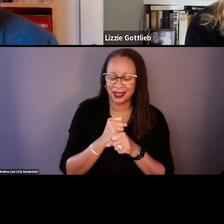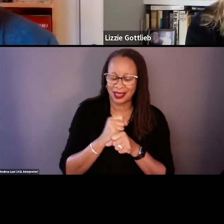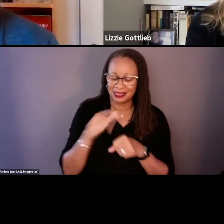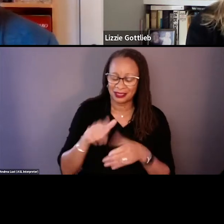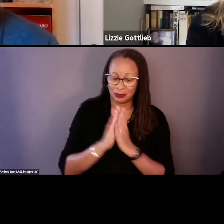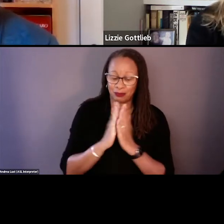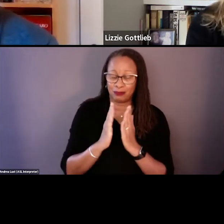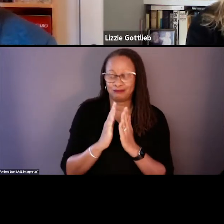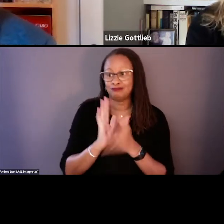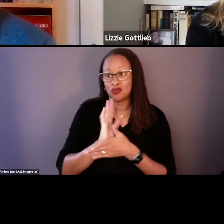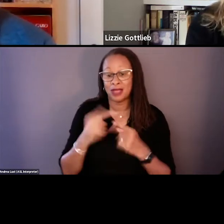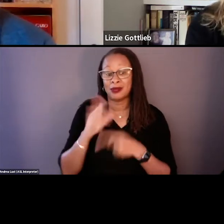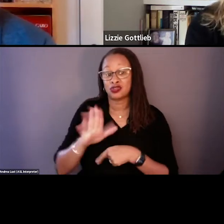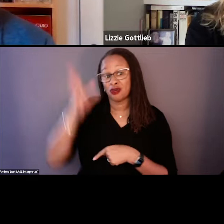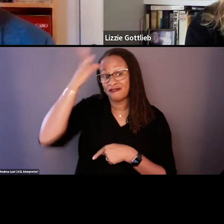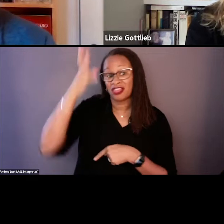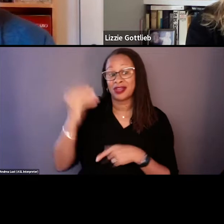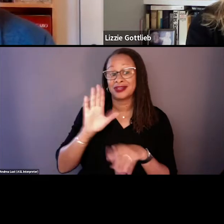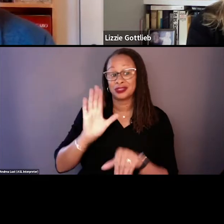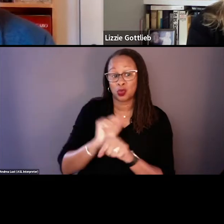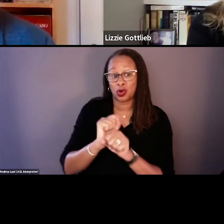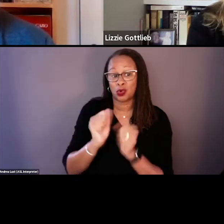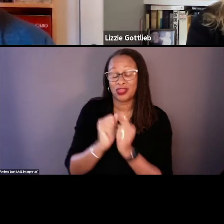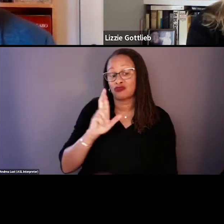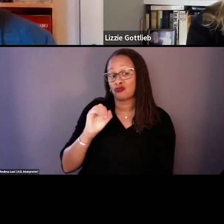about your dad and his work with Robert Caro? Okay. Well,